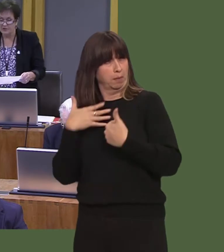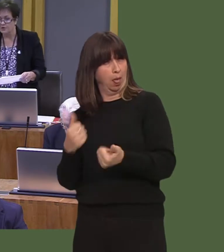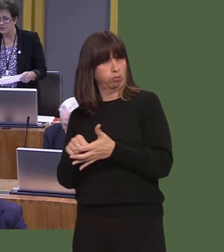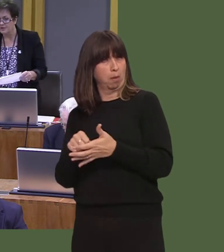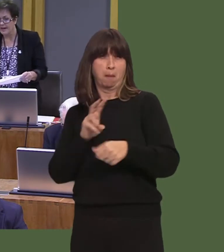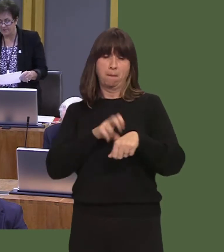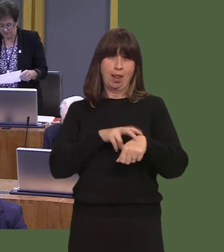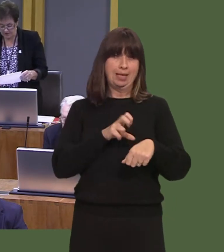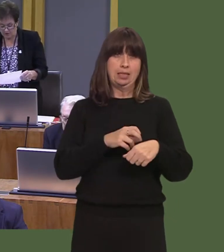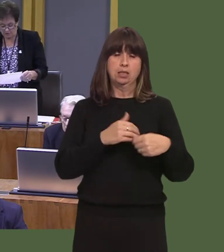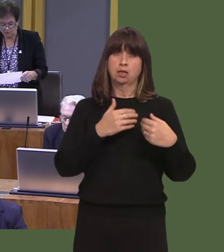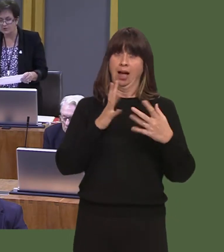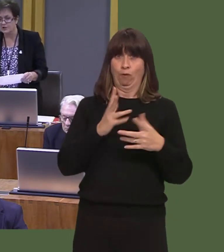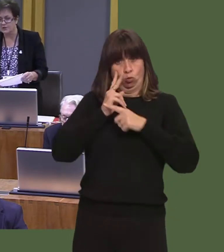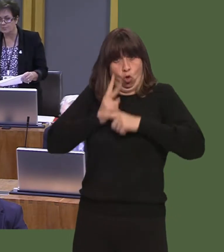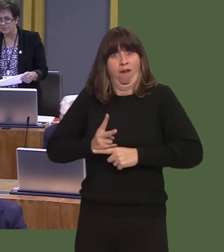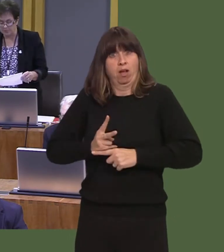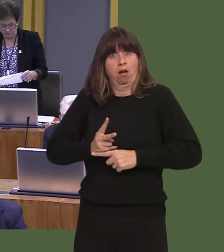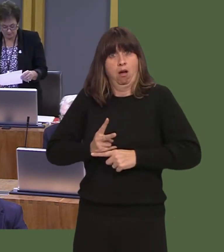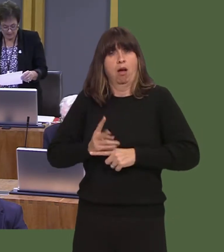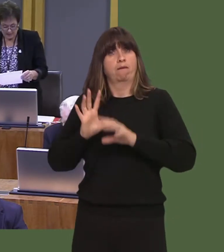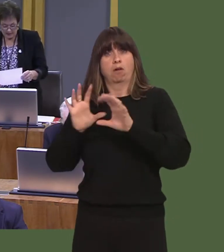by the duty of care that they hold towards such vulnerable people.